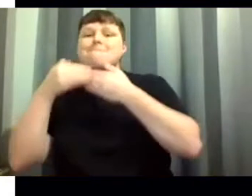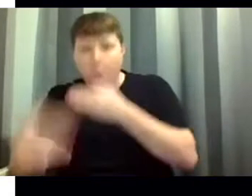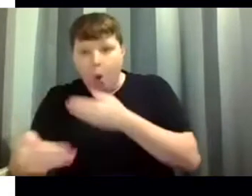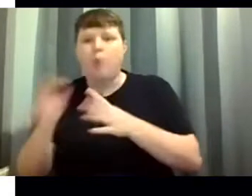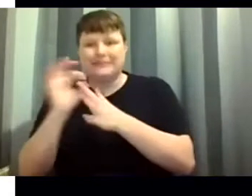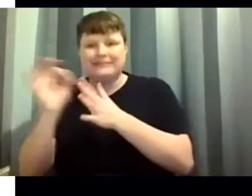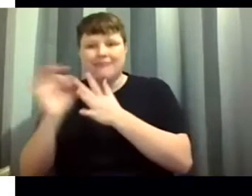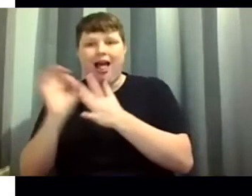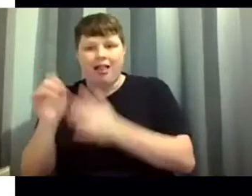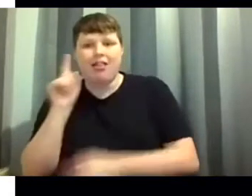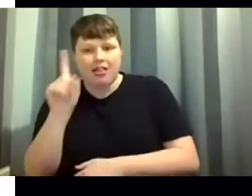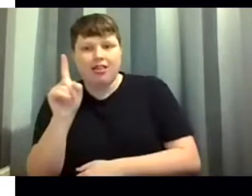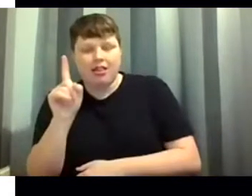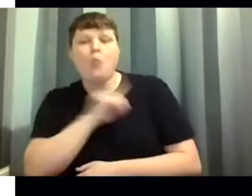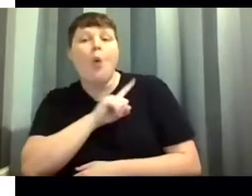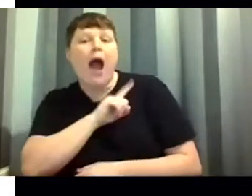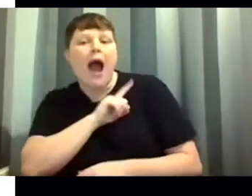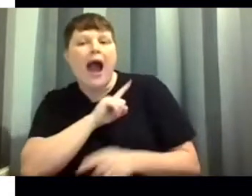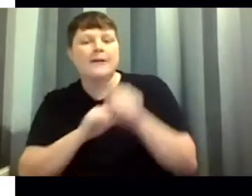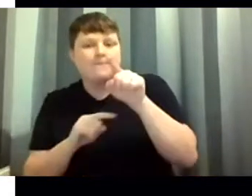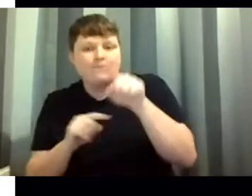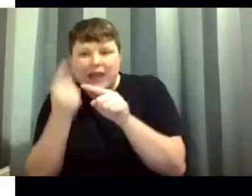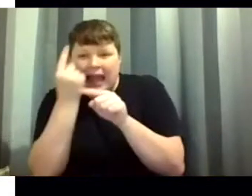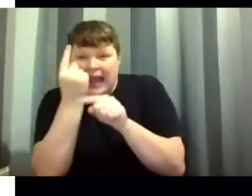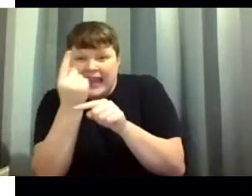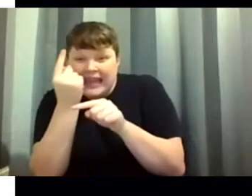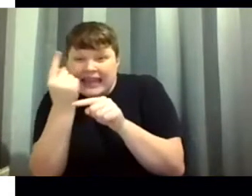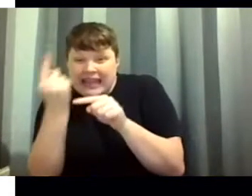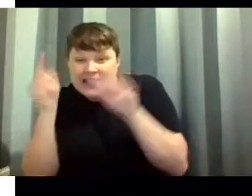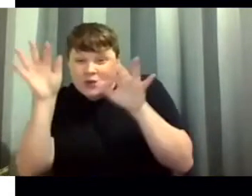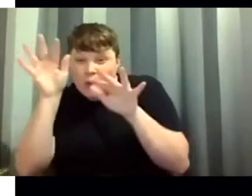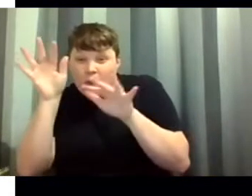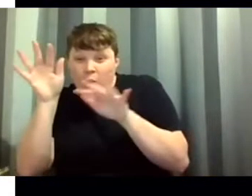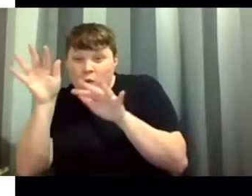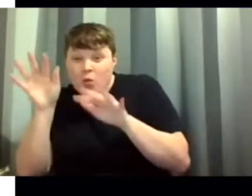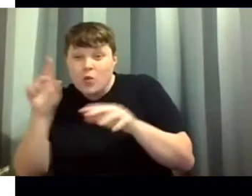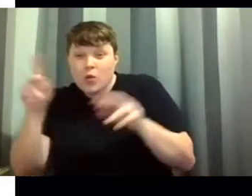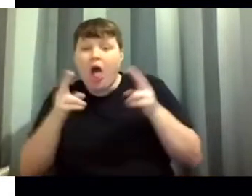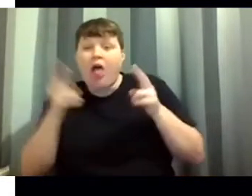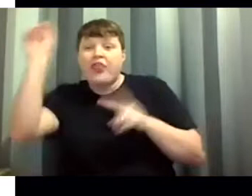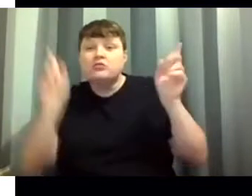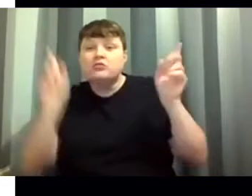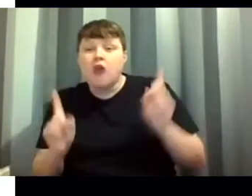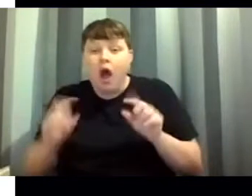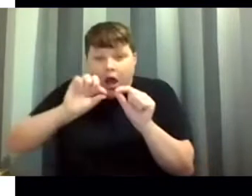is particularly because, in each of these thunderstorm tracks (here), that thunderstorm is being